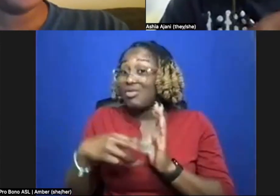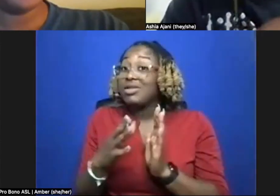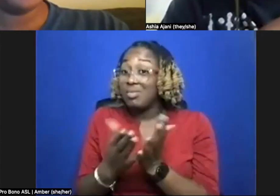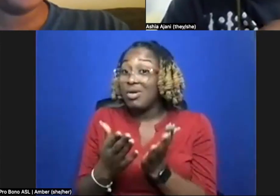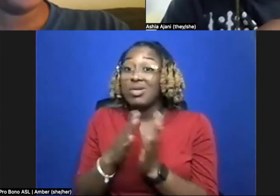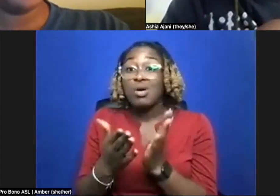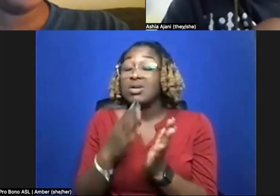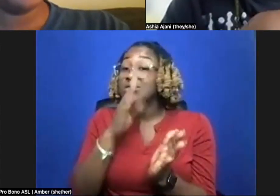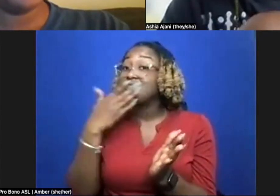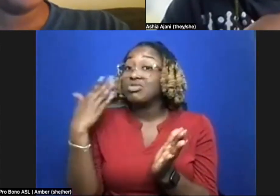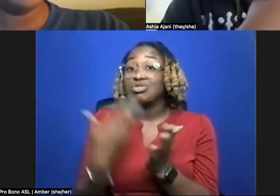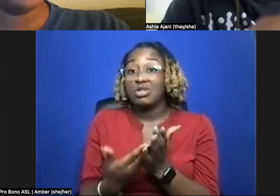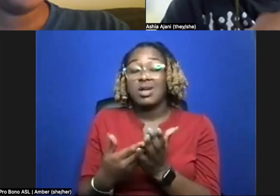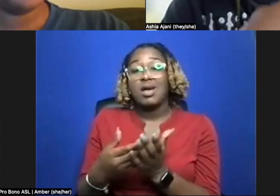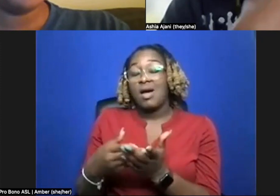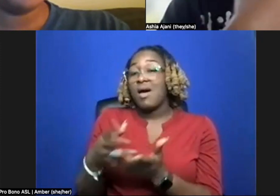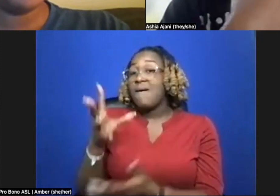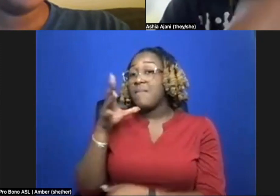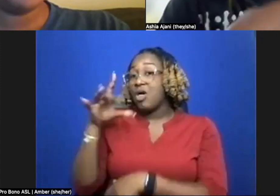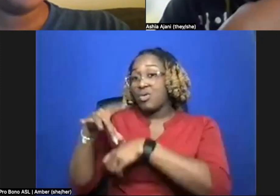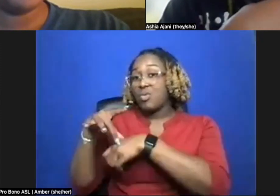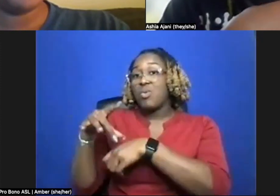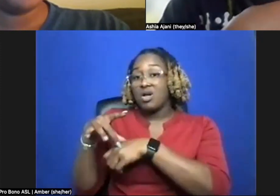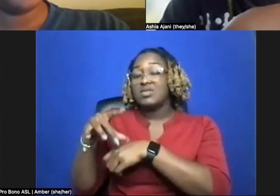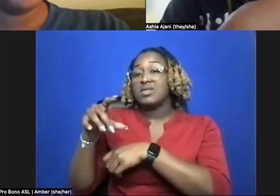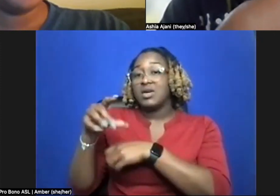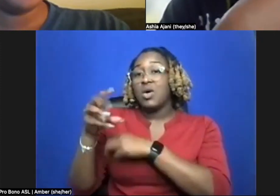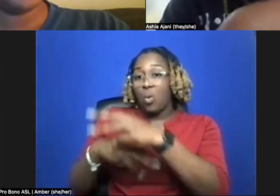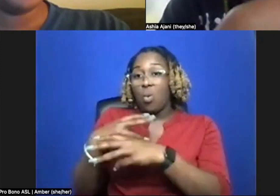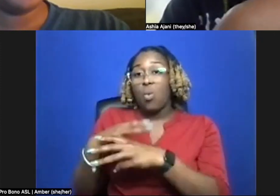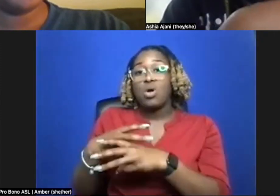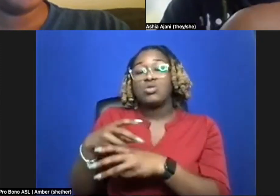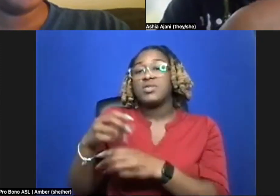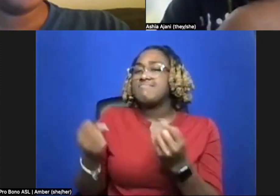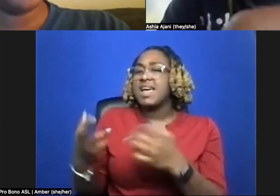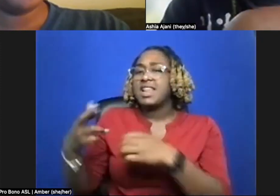haven't read “Motherworld” already, there’s like a lot of references to Black musical and literary